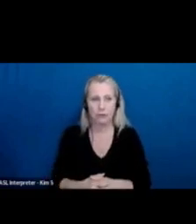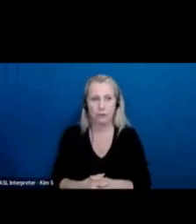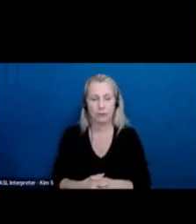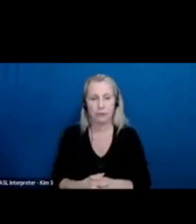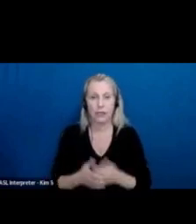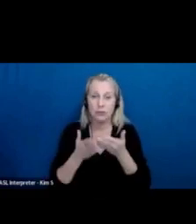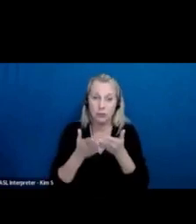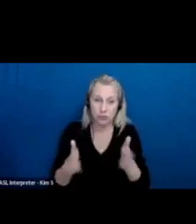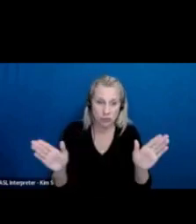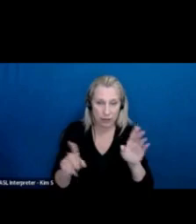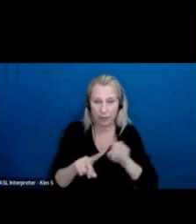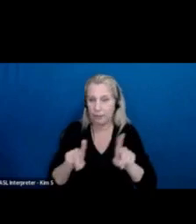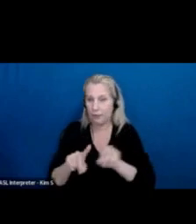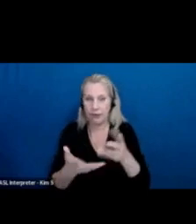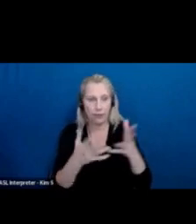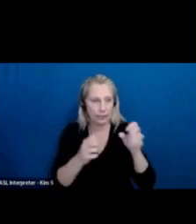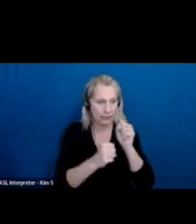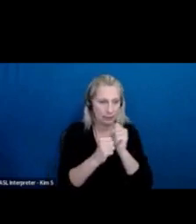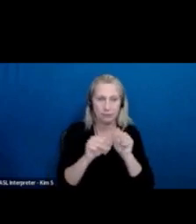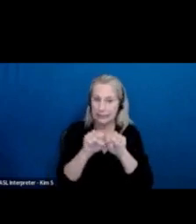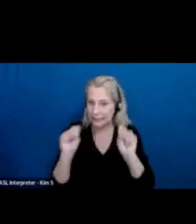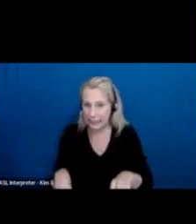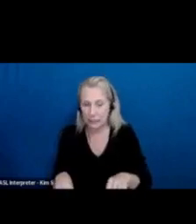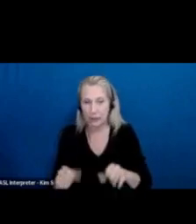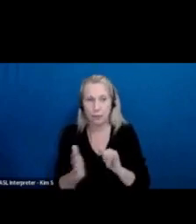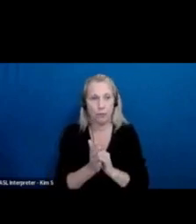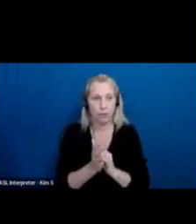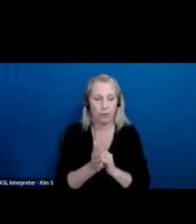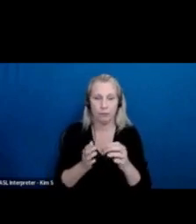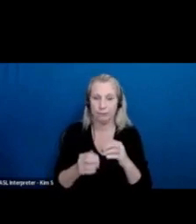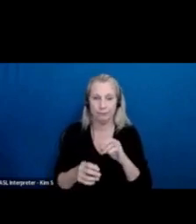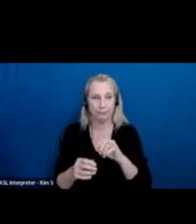forces and systems shaping the daily conditions of life. So